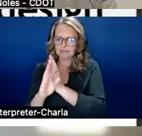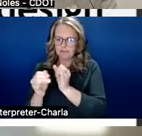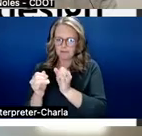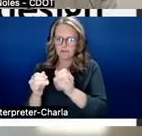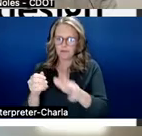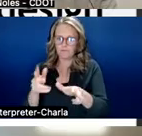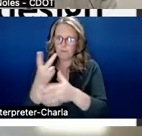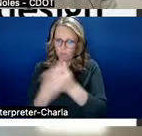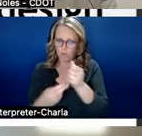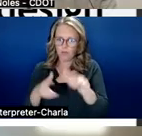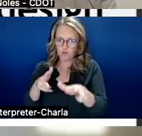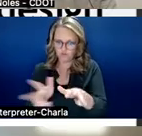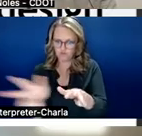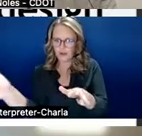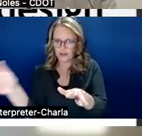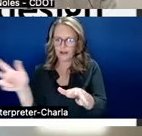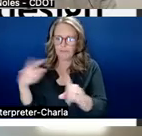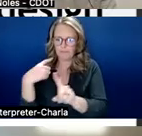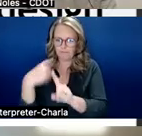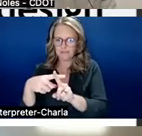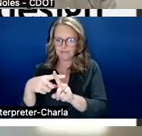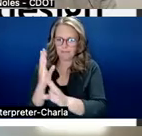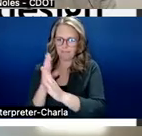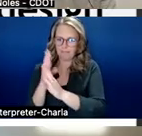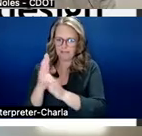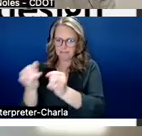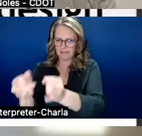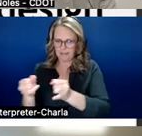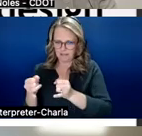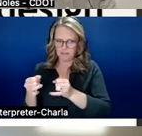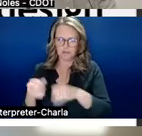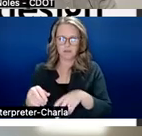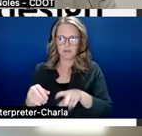So really the in the intent there is to one, shorten the crossing